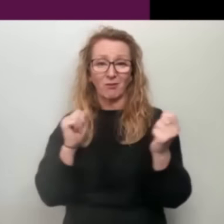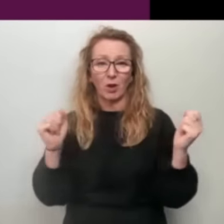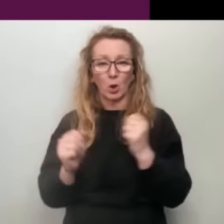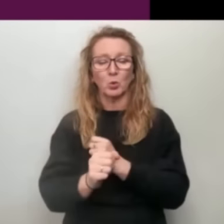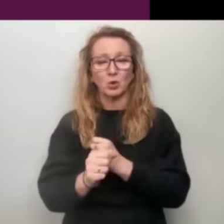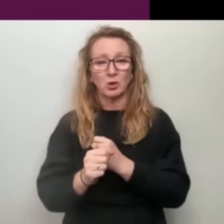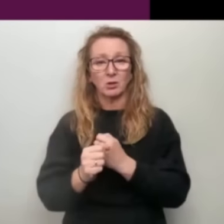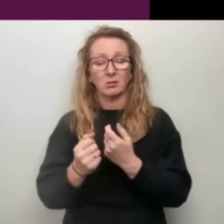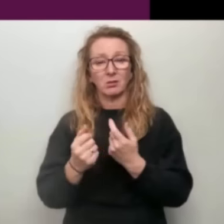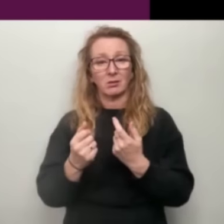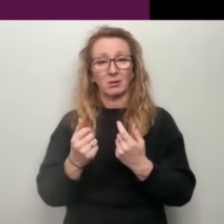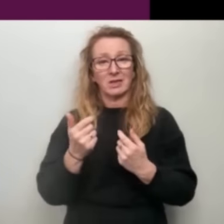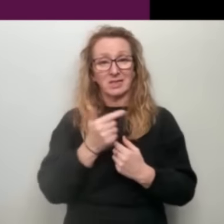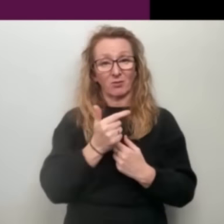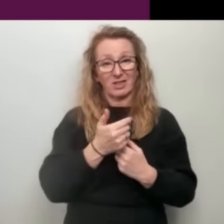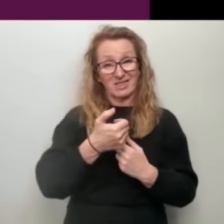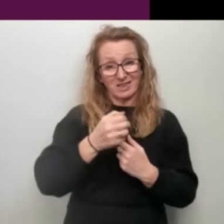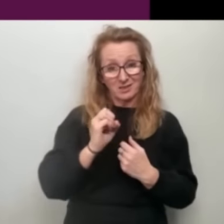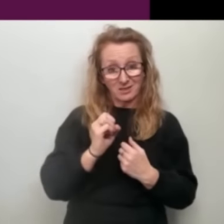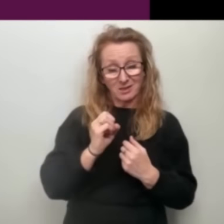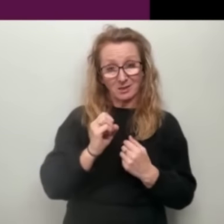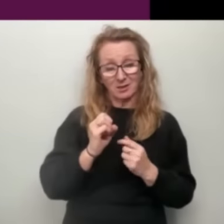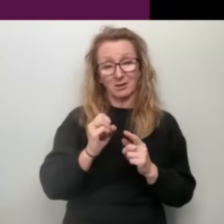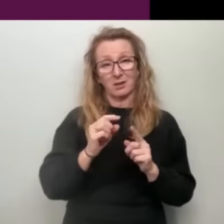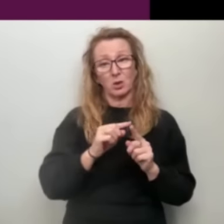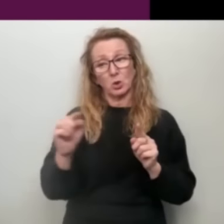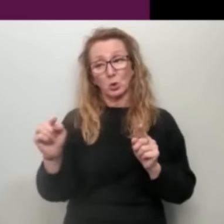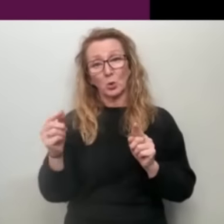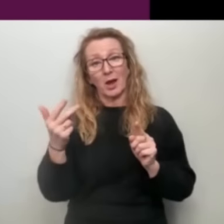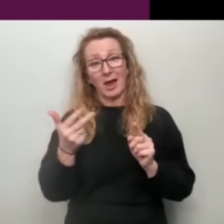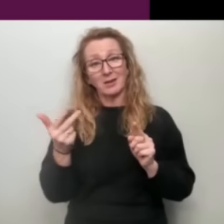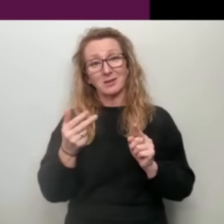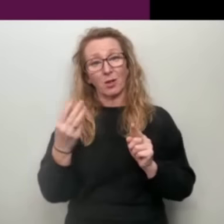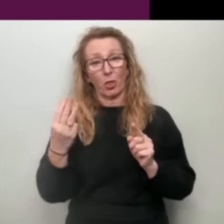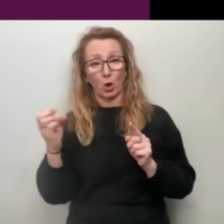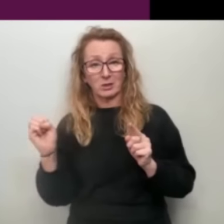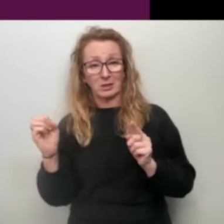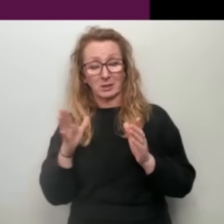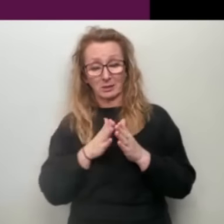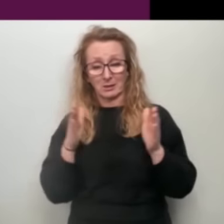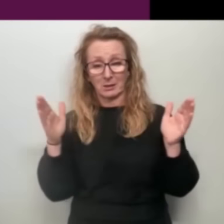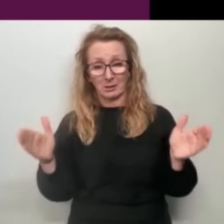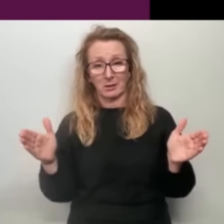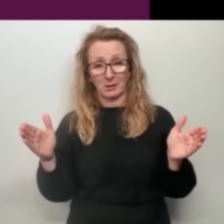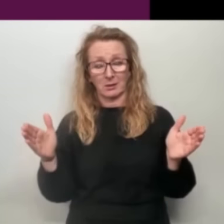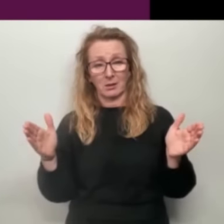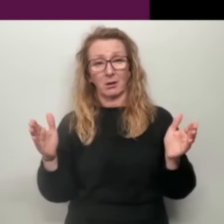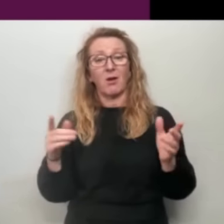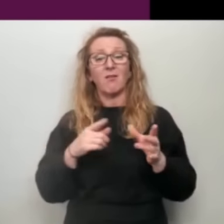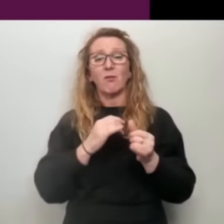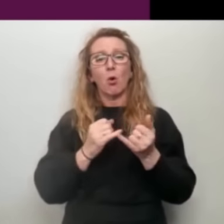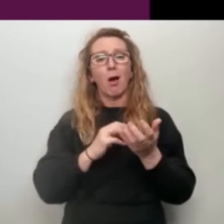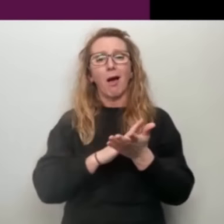from 1760 to 1830. For Ashton, the Industrial Revolution